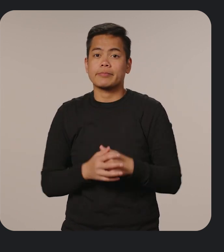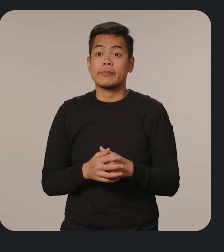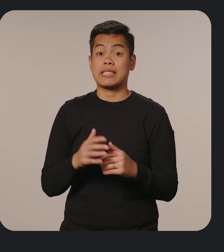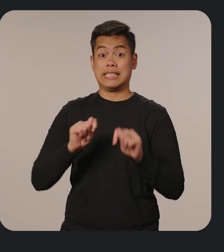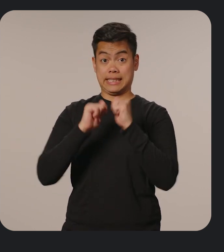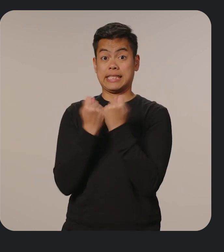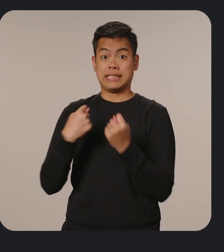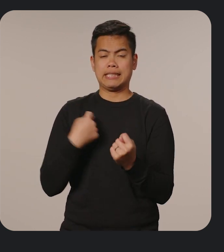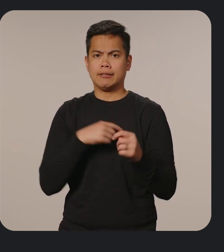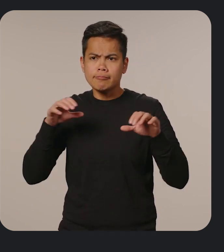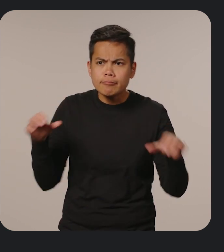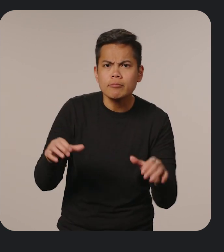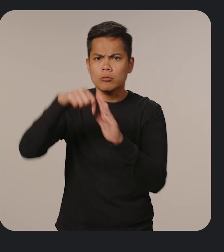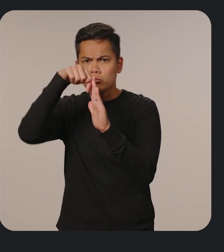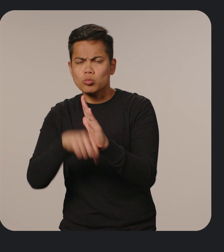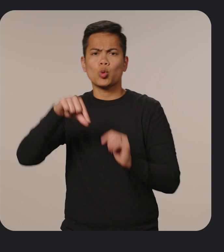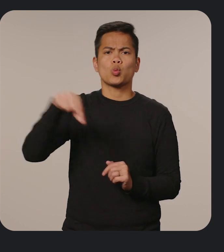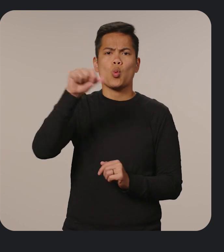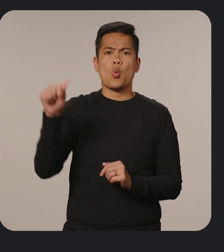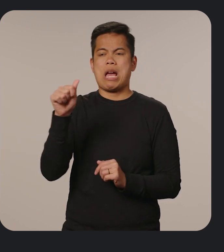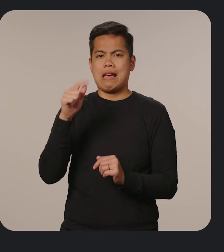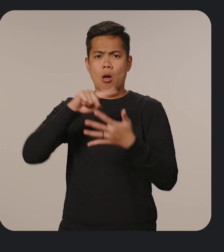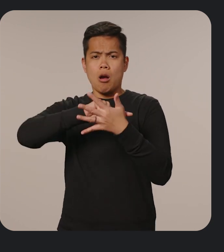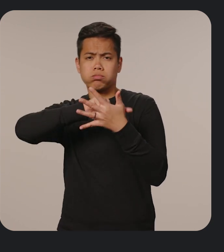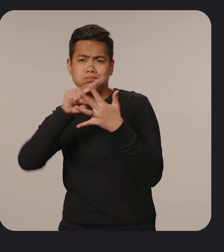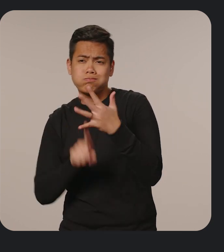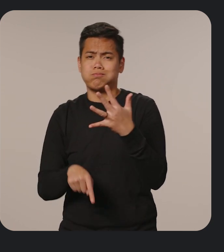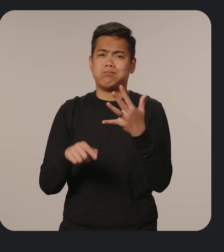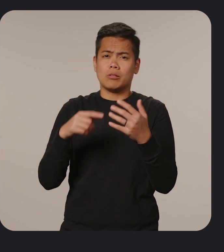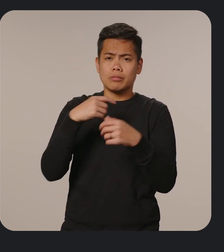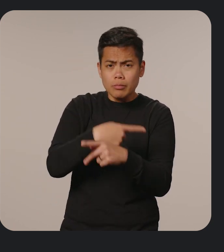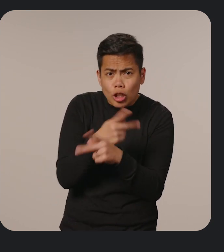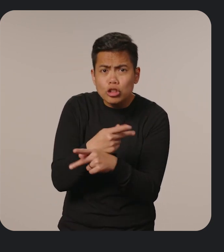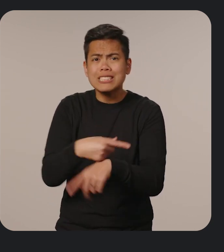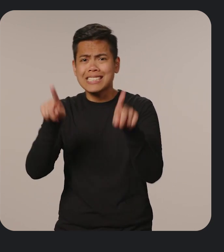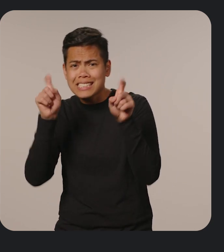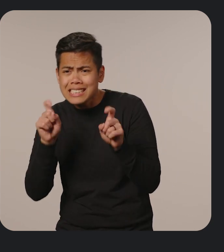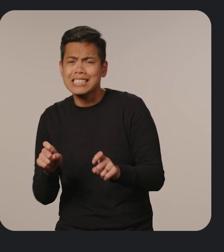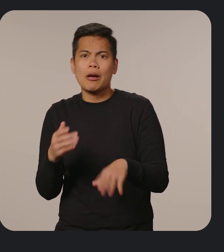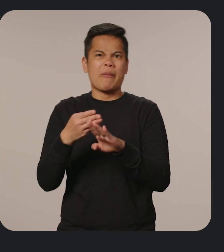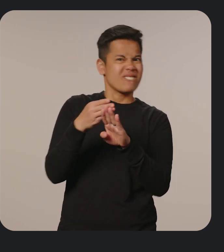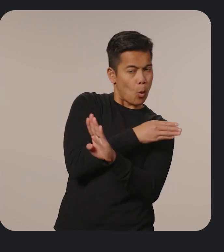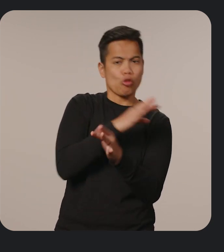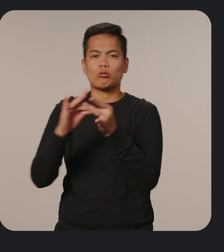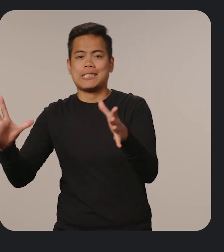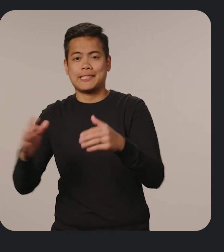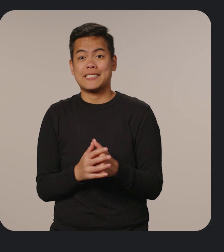These components have all the states and variants baked in available at your fingertips. We designed them so that their complexity is under the hood